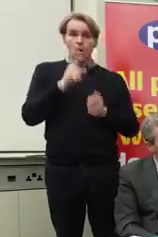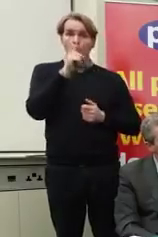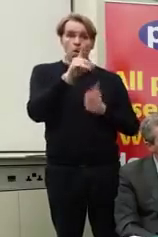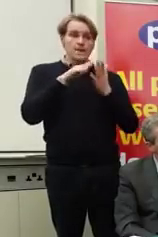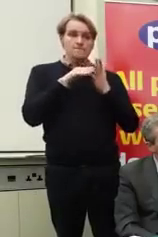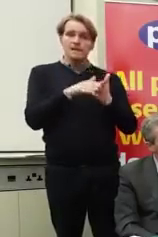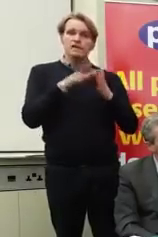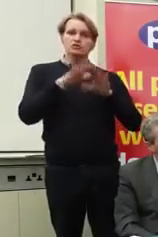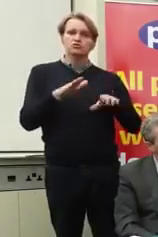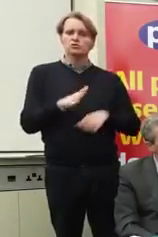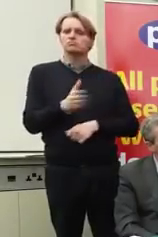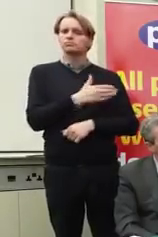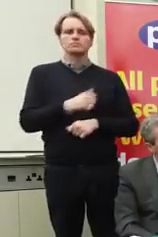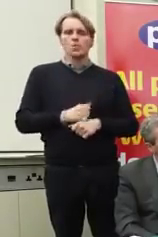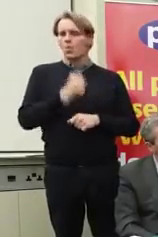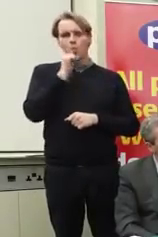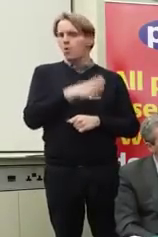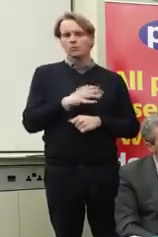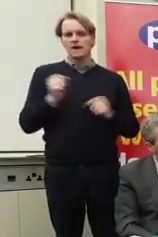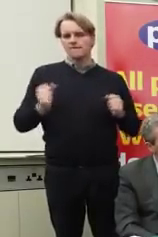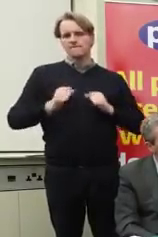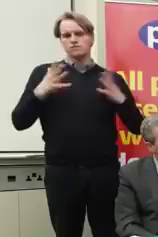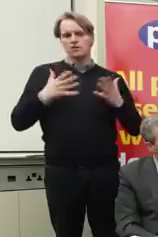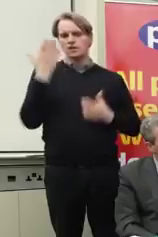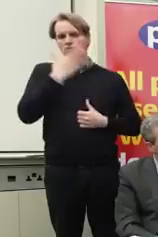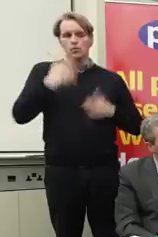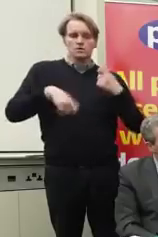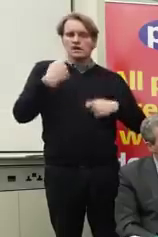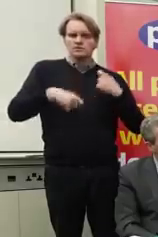that vote today will not get the free school meal should have been planned for